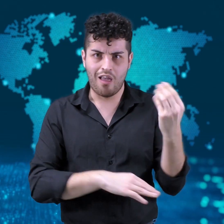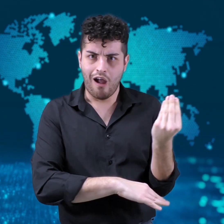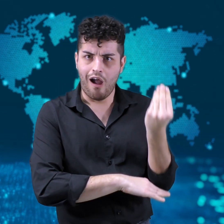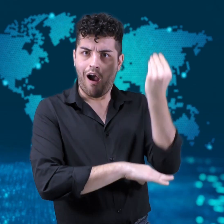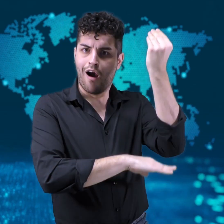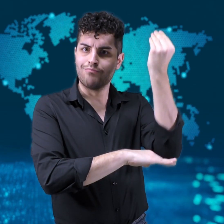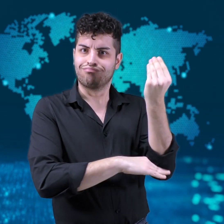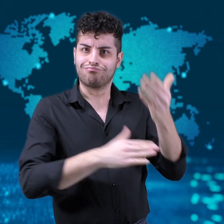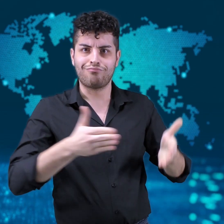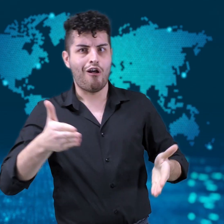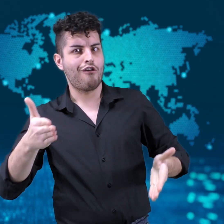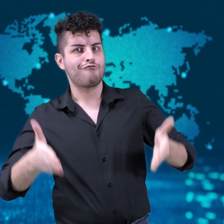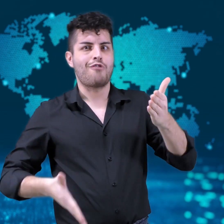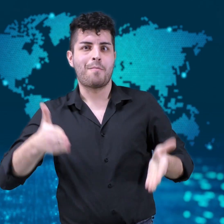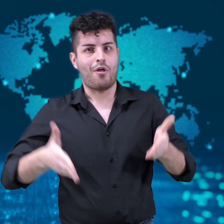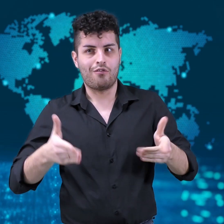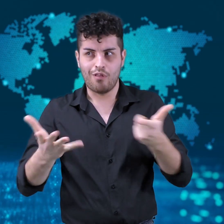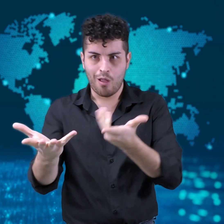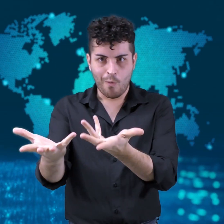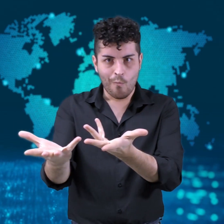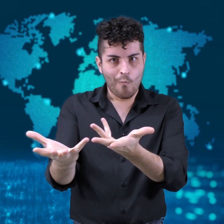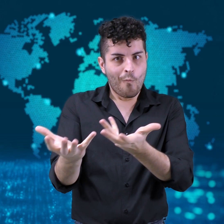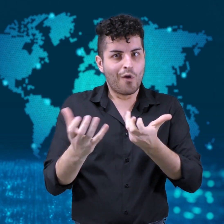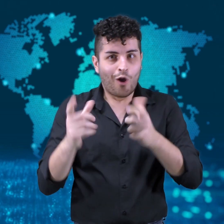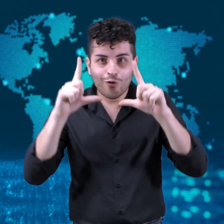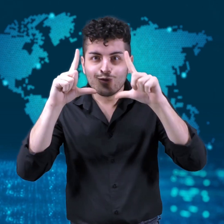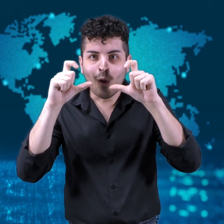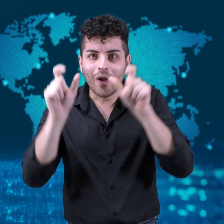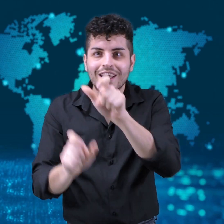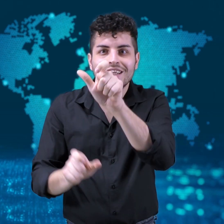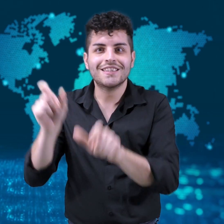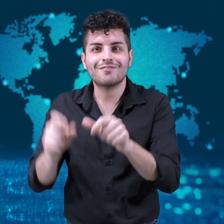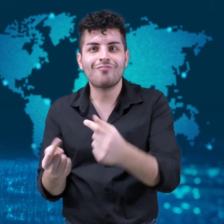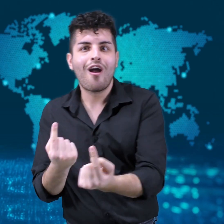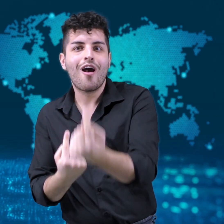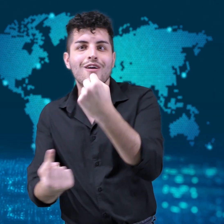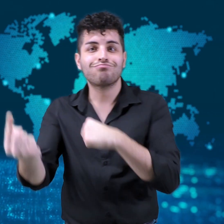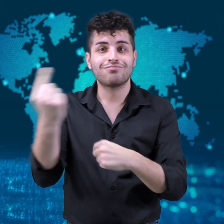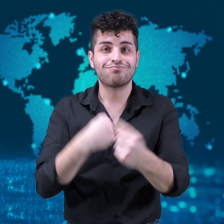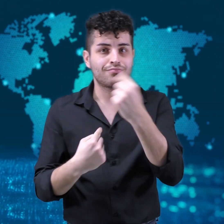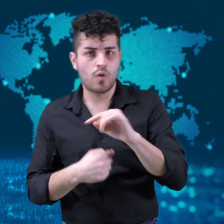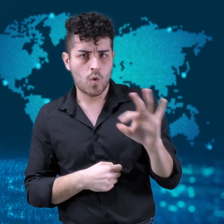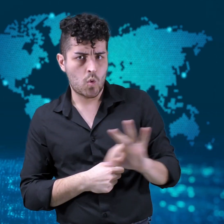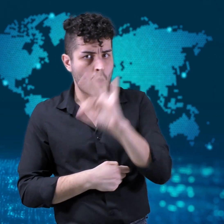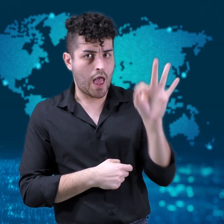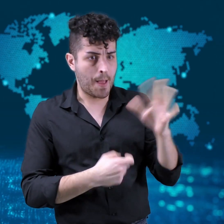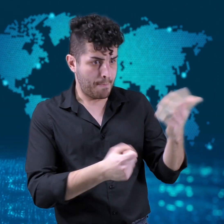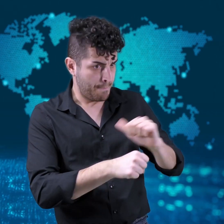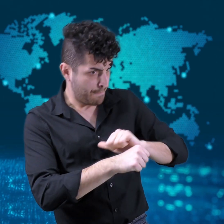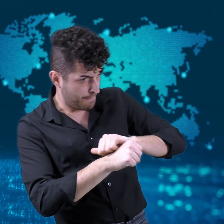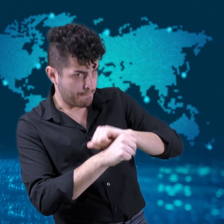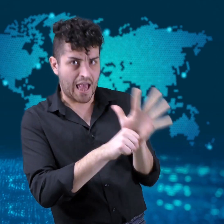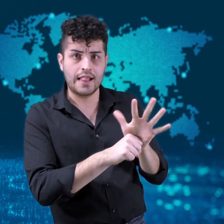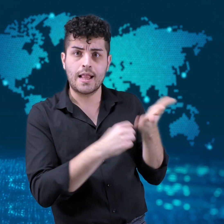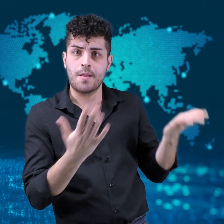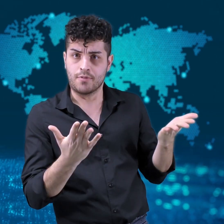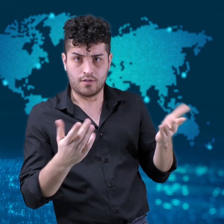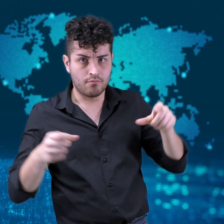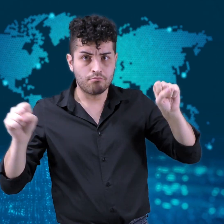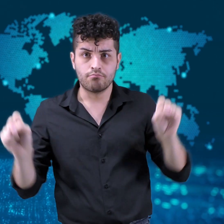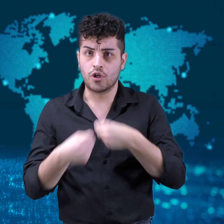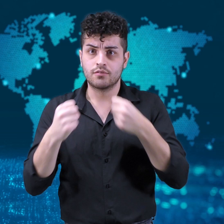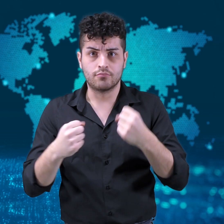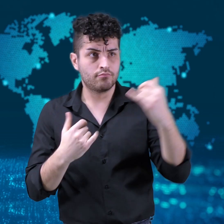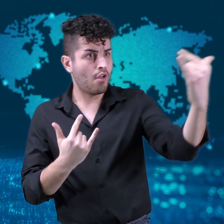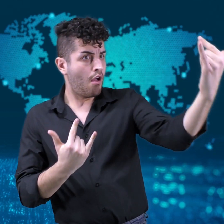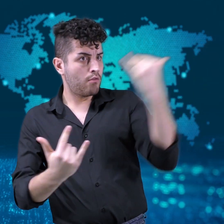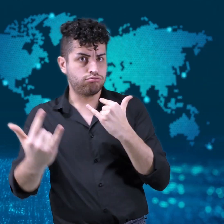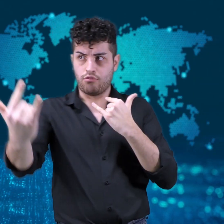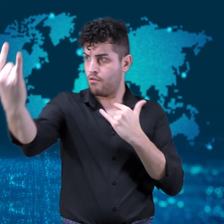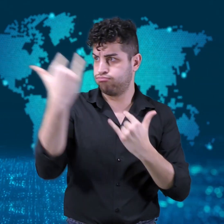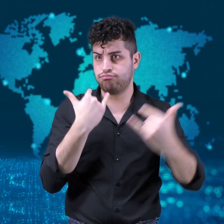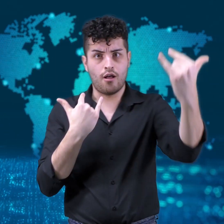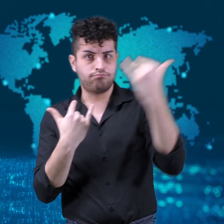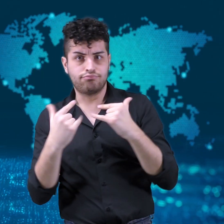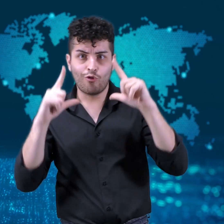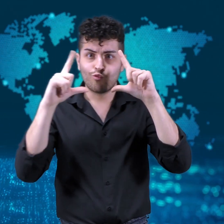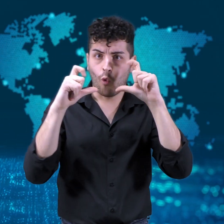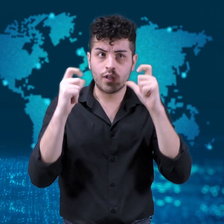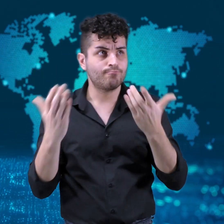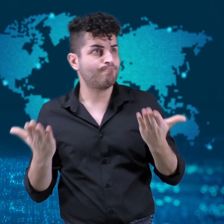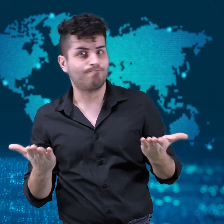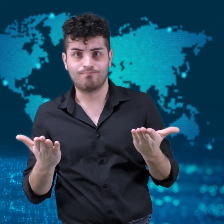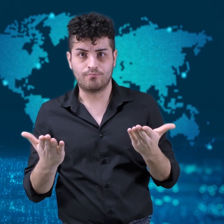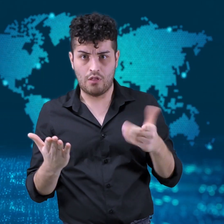Japan hopes the robot will boost tourism as its tourism industry was